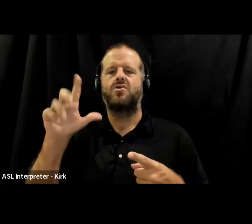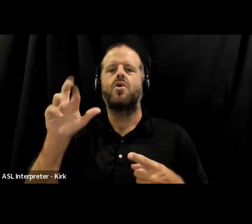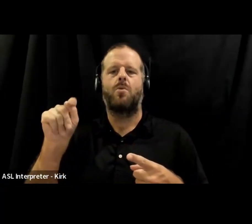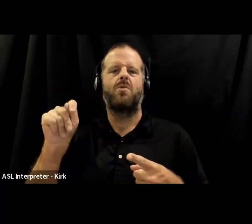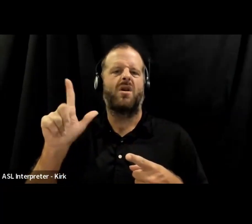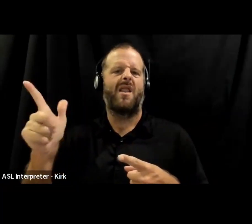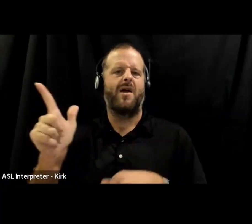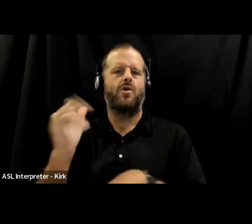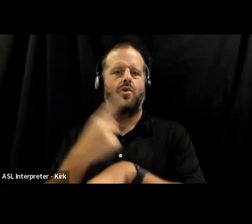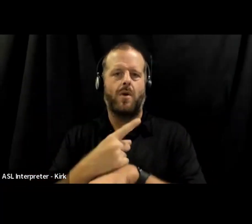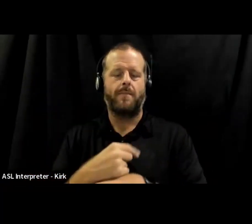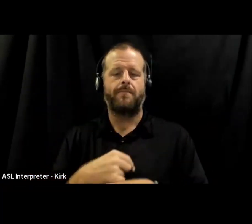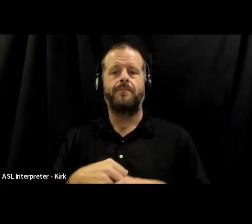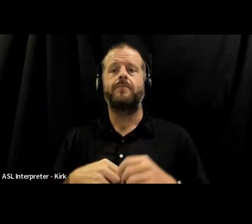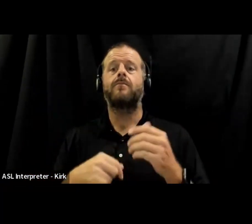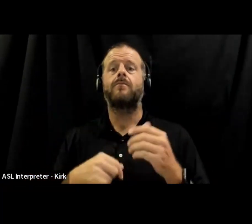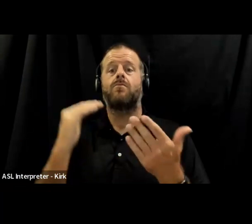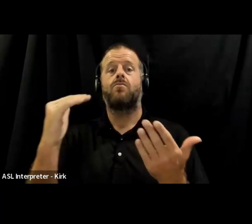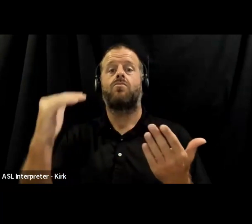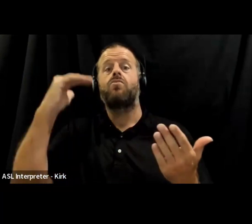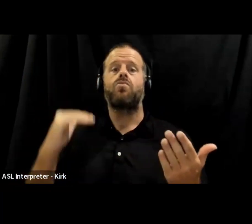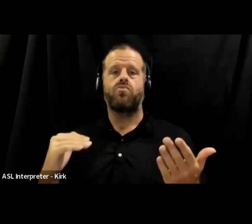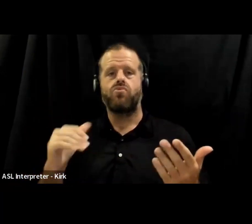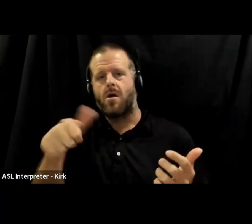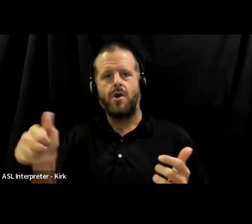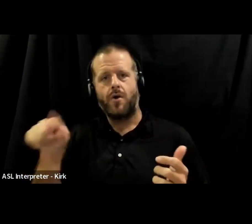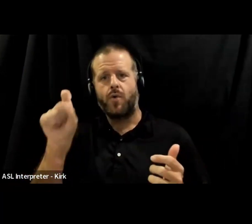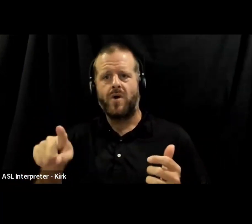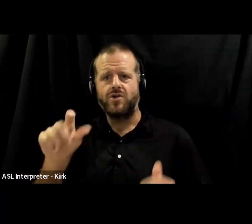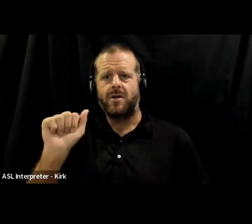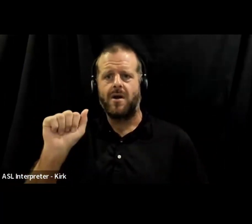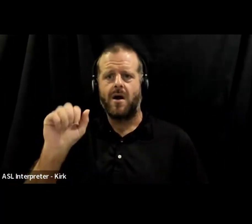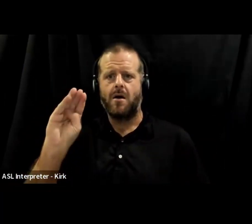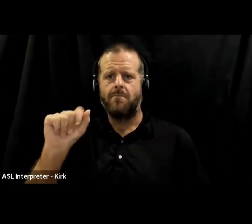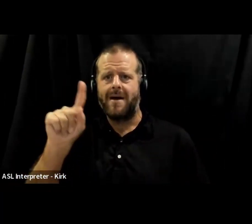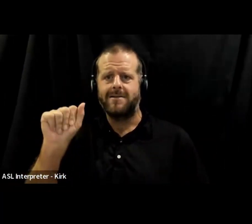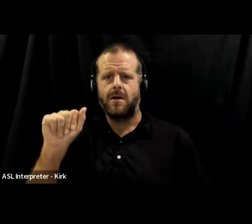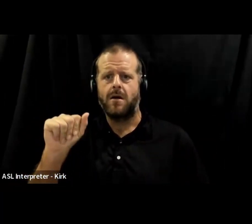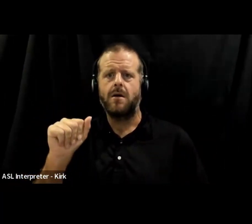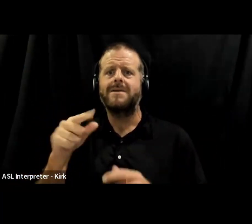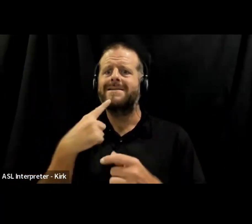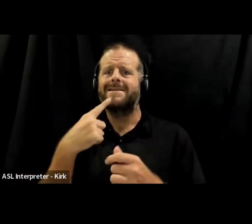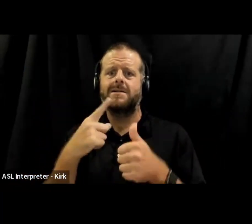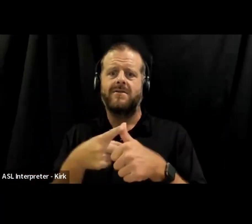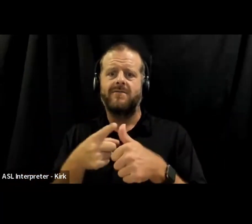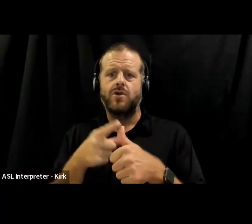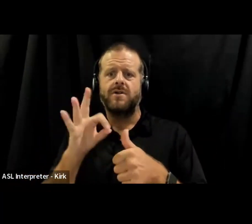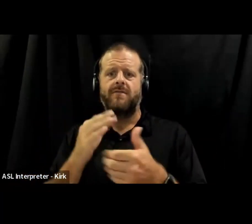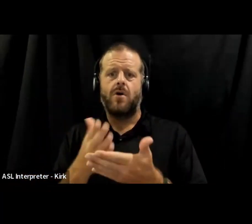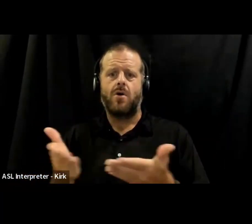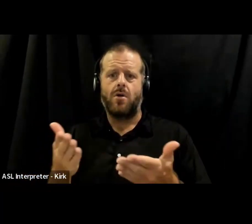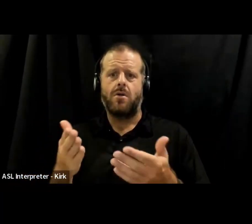, another question is from Almeyza. It says. First of all, I manage quote unquote, interpreter